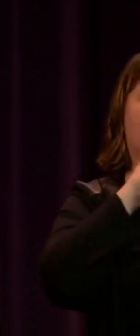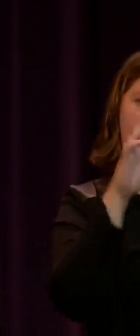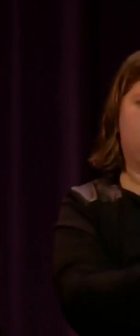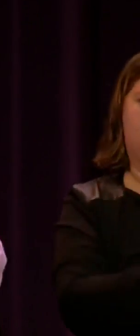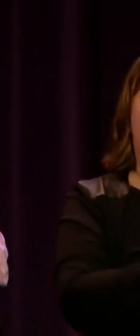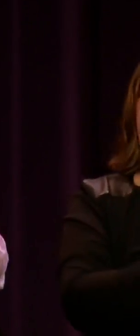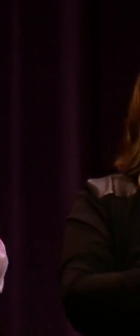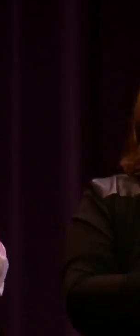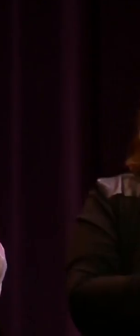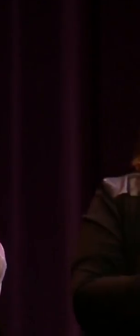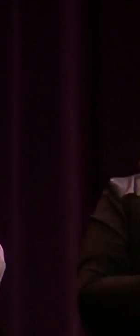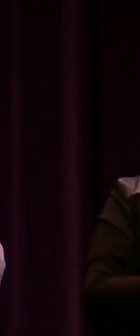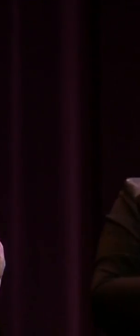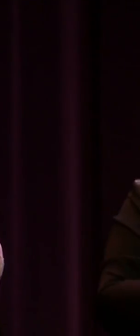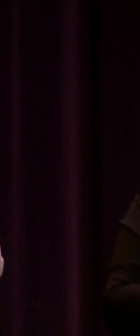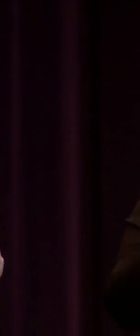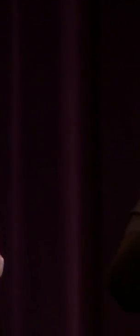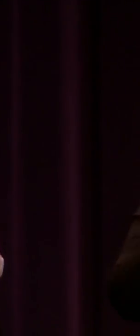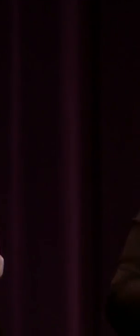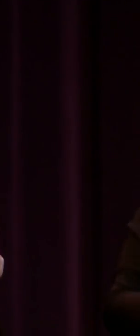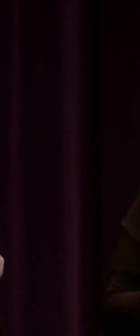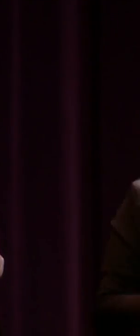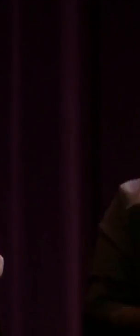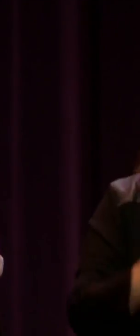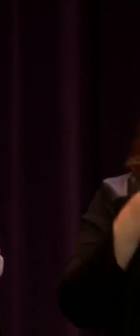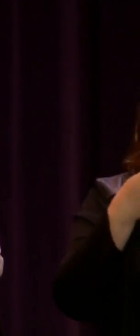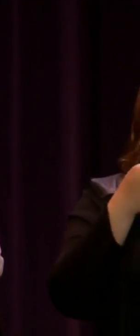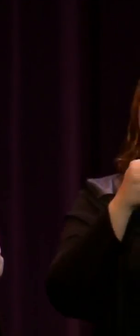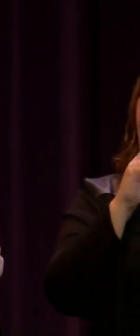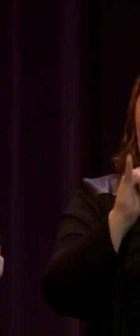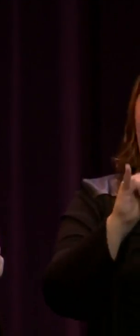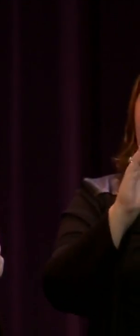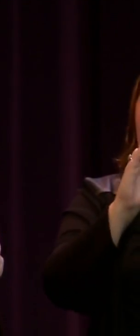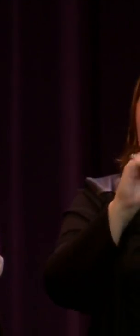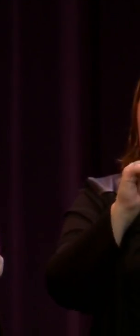WE ARE NOT TO ALLOW HILLARY CLINTON TO TALK A GOOD GAME AND